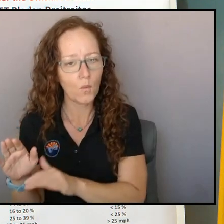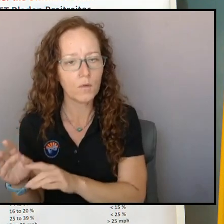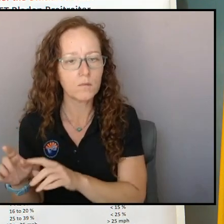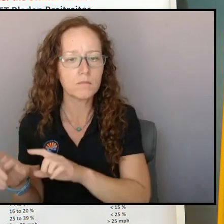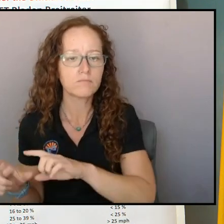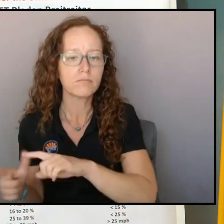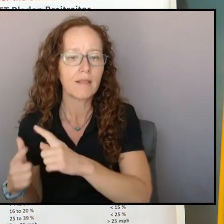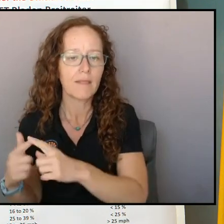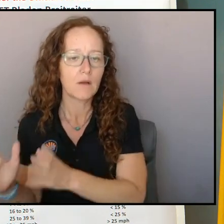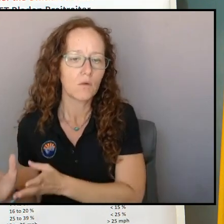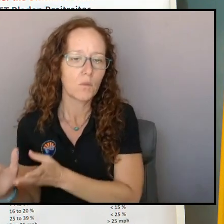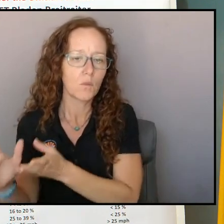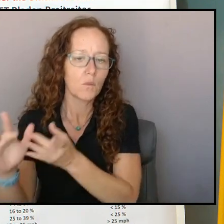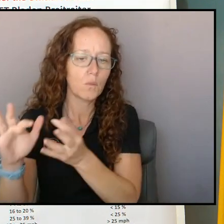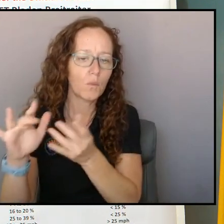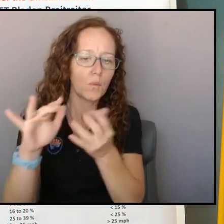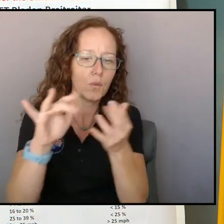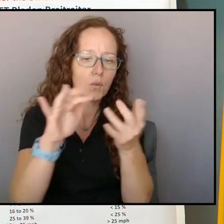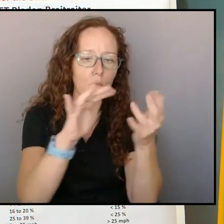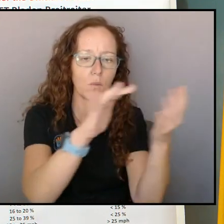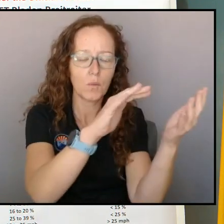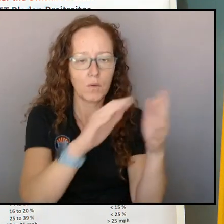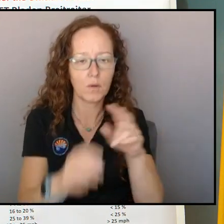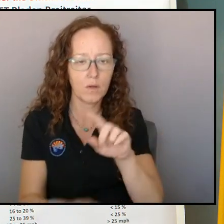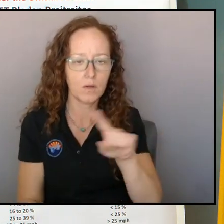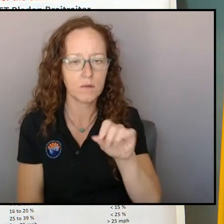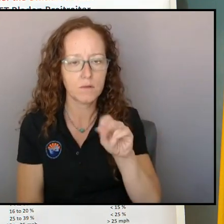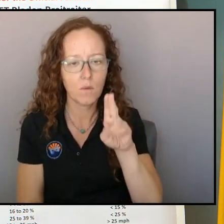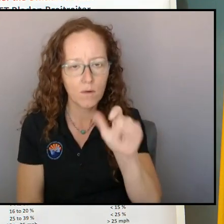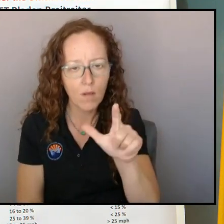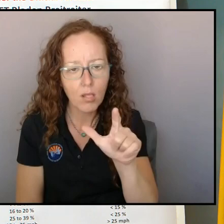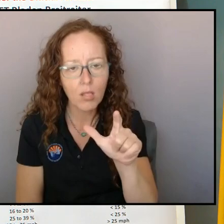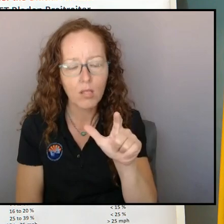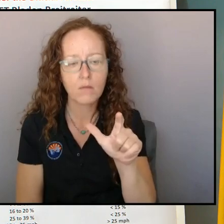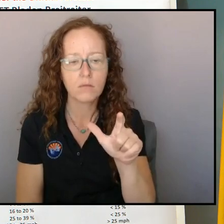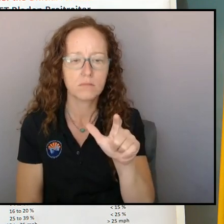on. Across the desert Southwest here, zonal flow means that